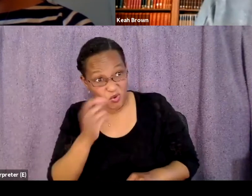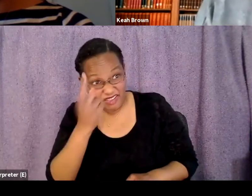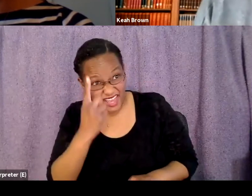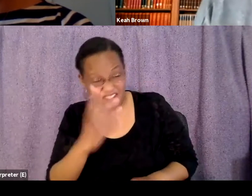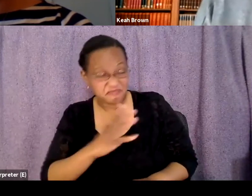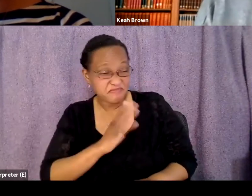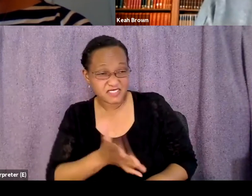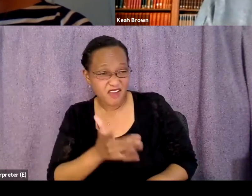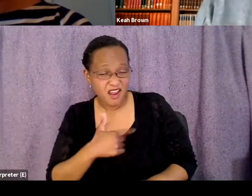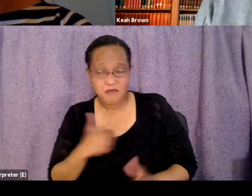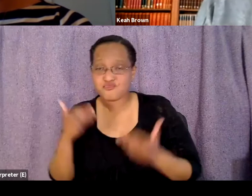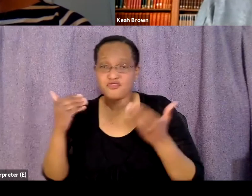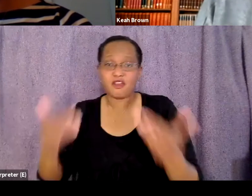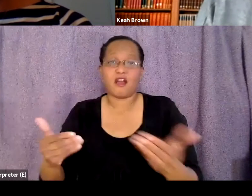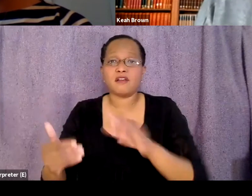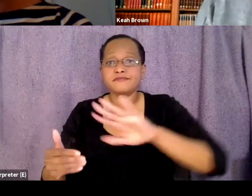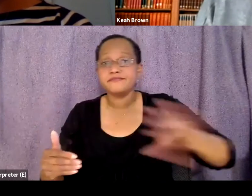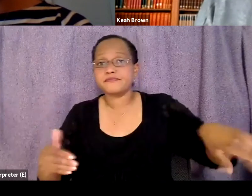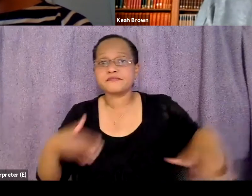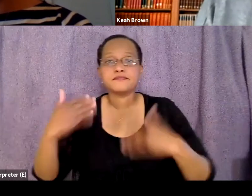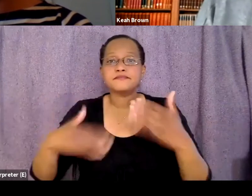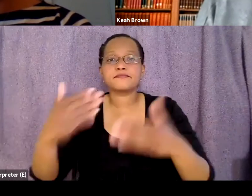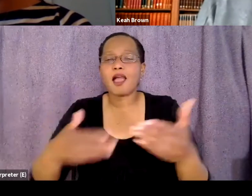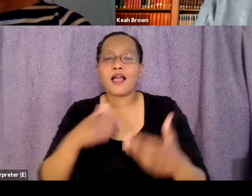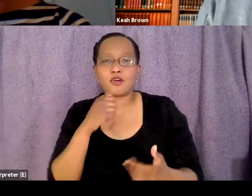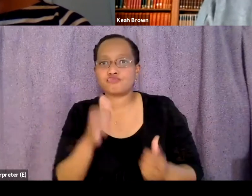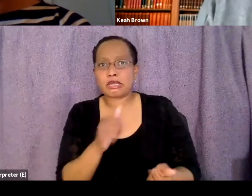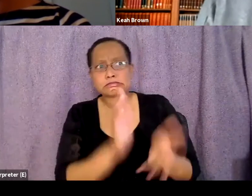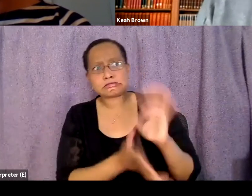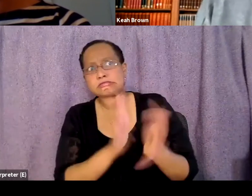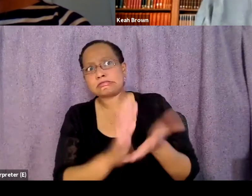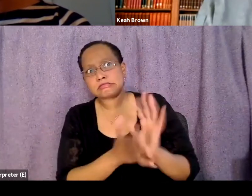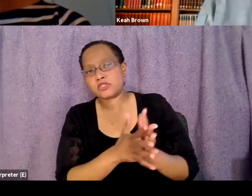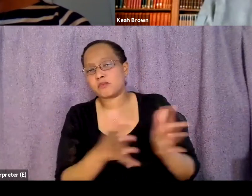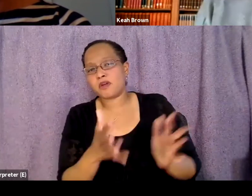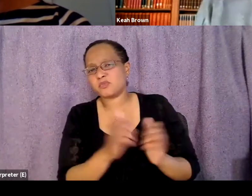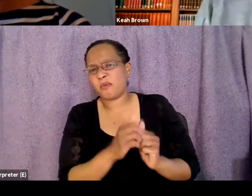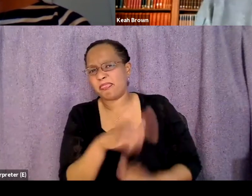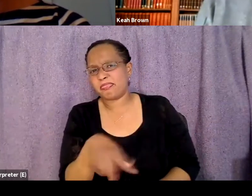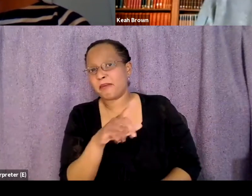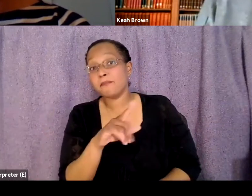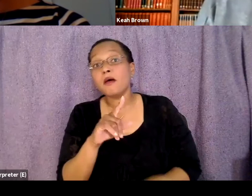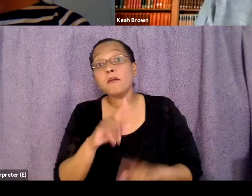Keah Brown: Too much time trying to get people who don't get it now what I will say is that, when I'm having a conversation with somebody.